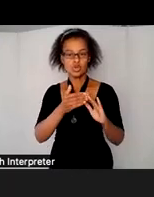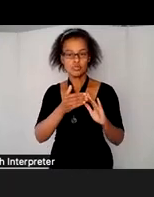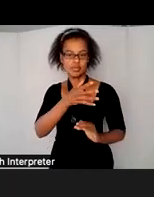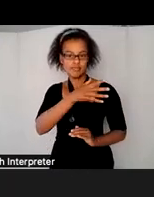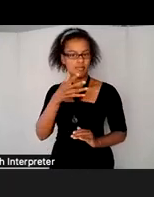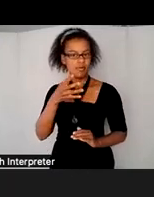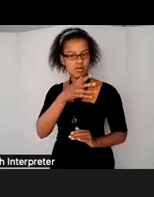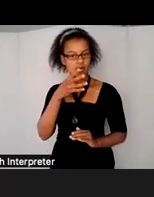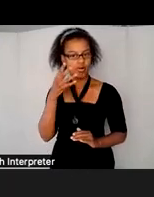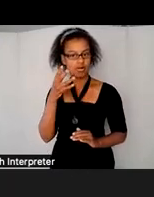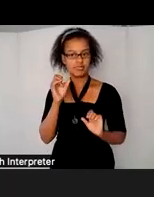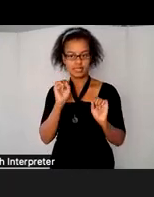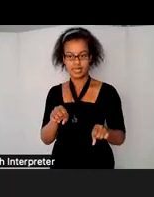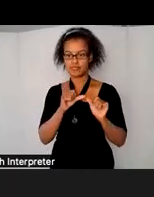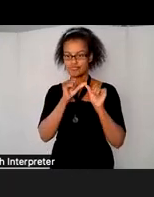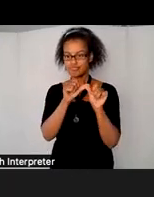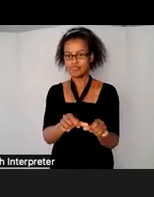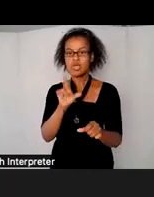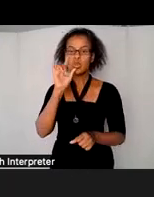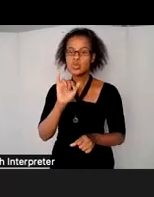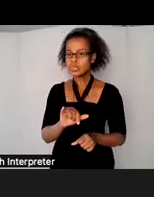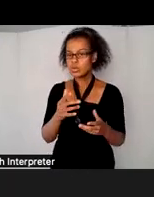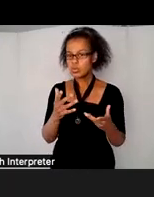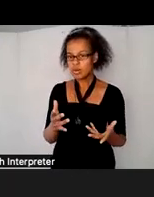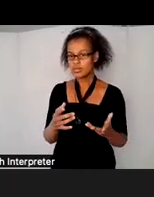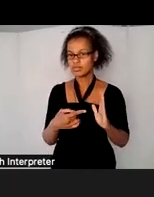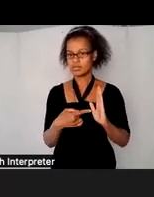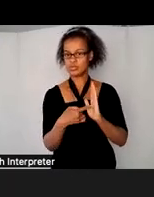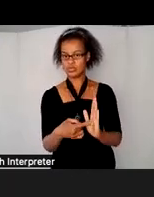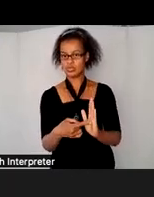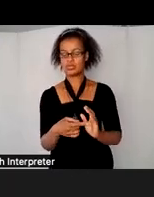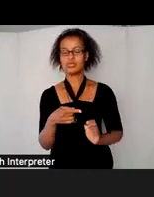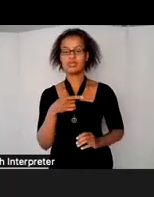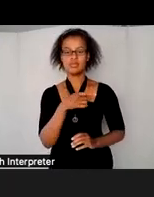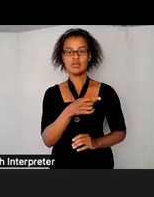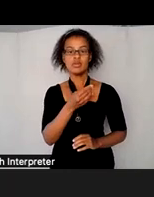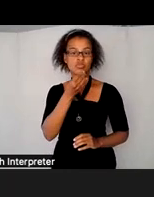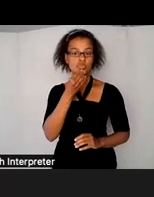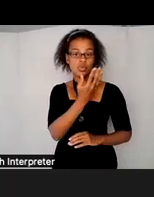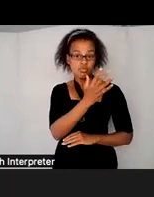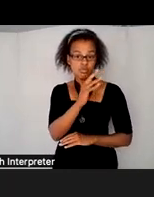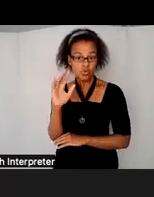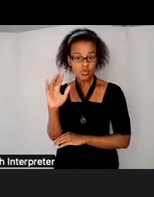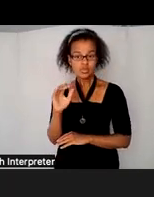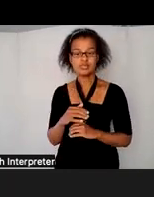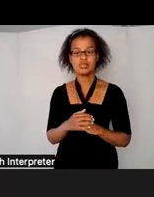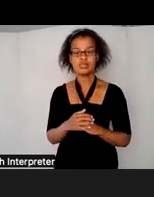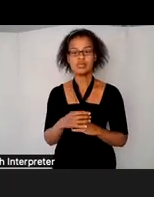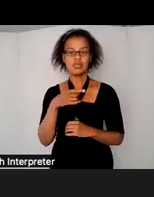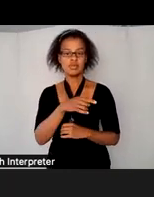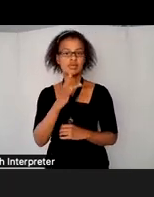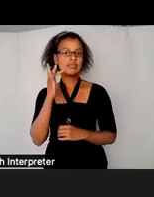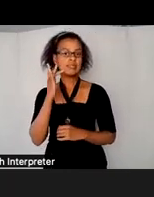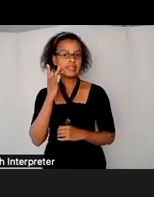And that includes our food forest, our pollinator gardens or medicinal plants that has medicinal